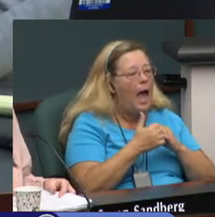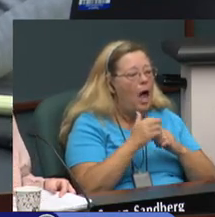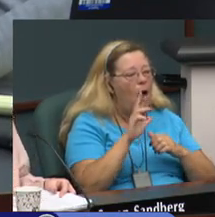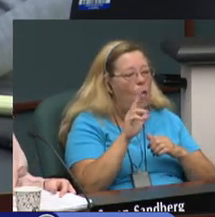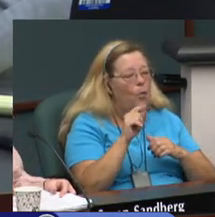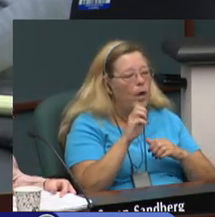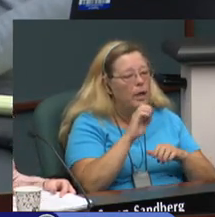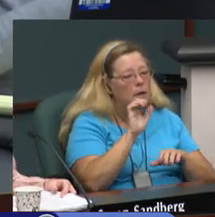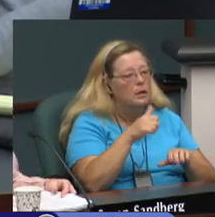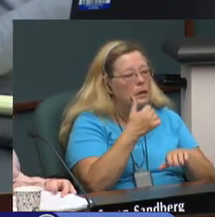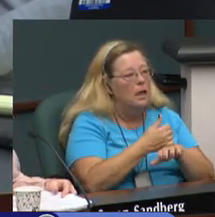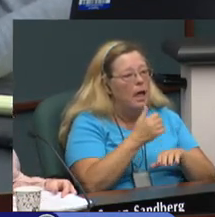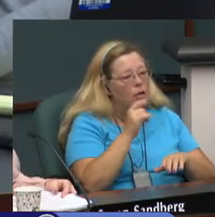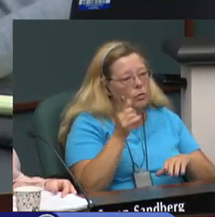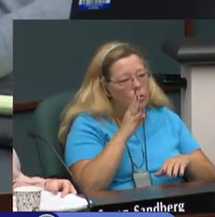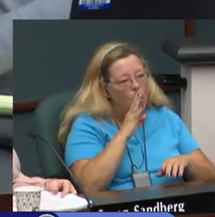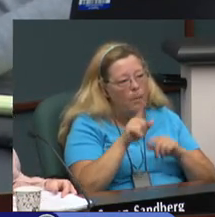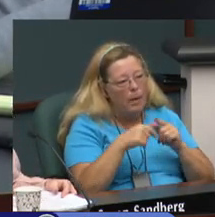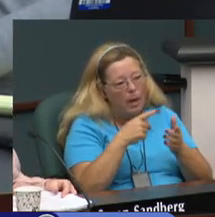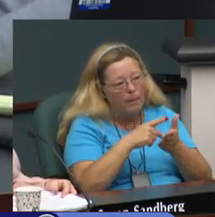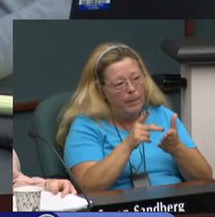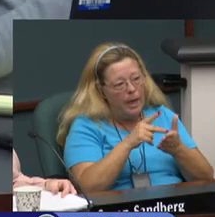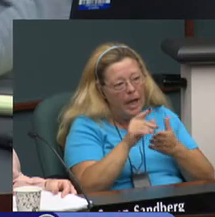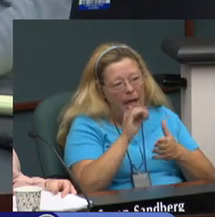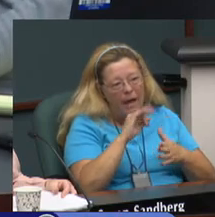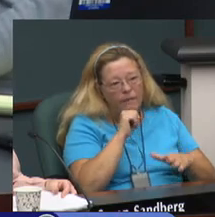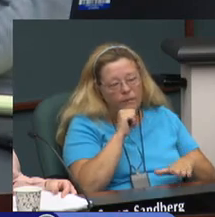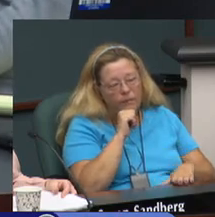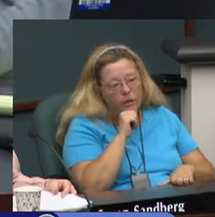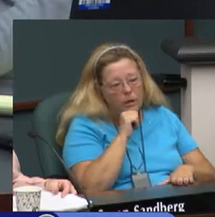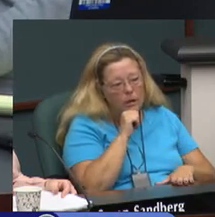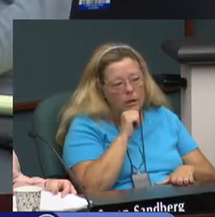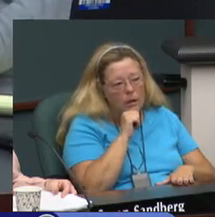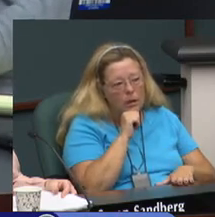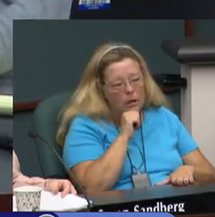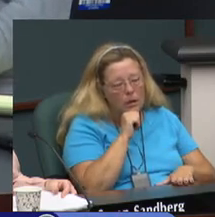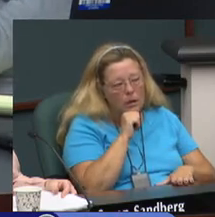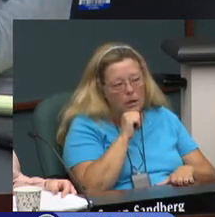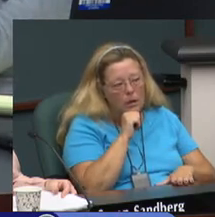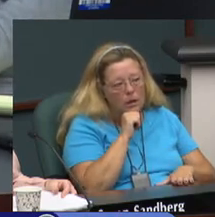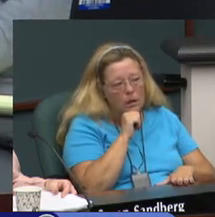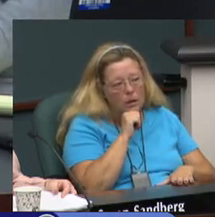established if you're talking about the payment in lieu if it wasn't yeah I mean